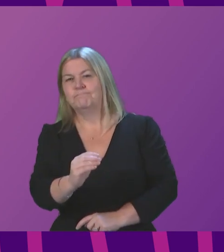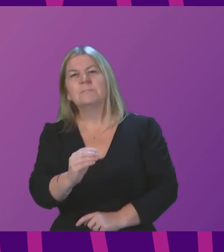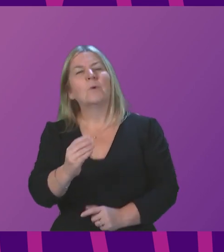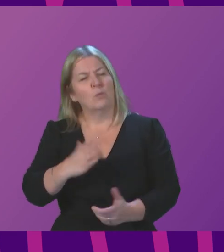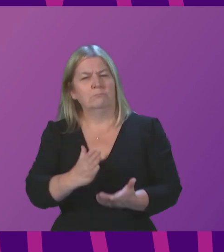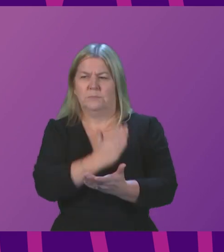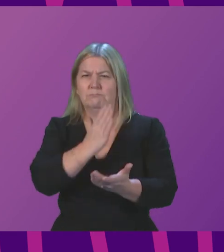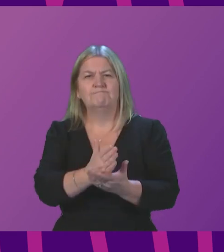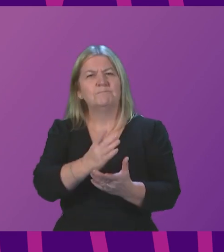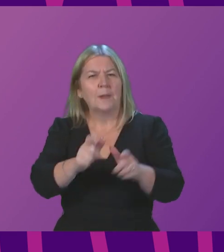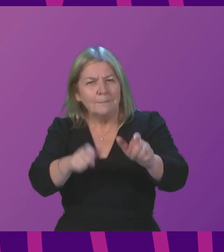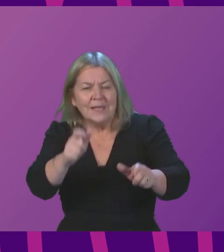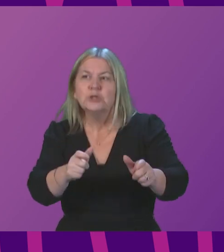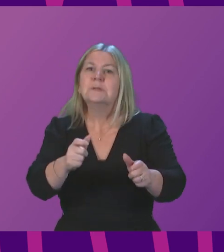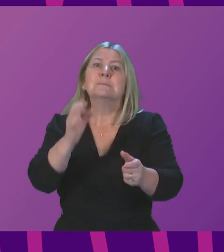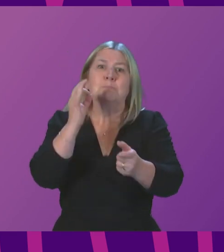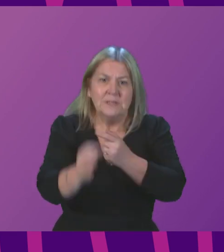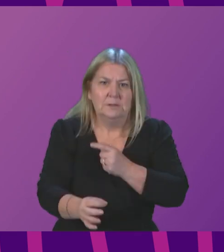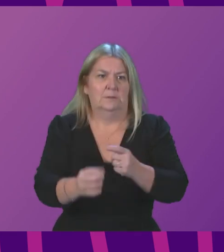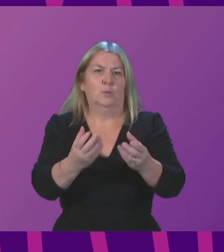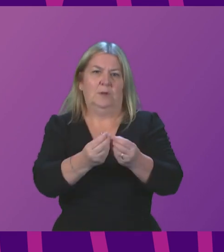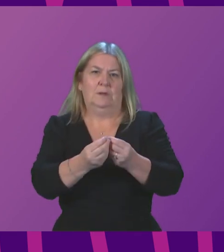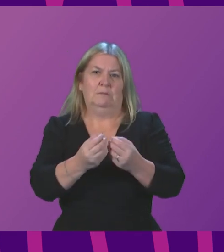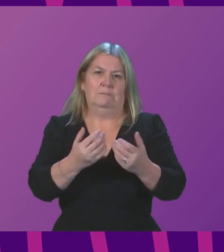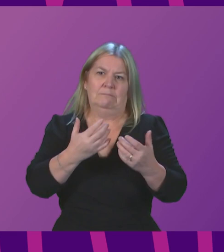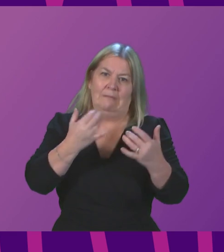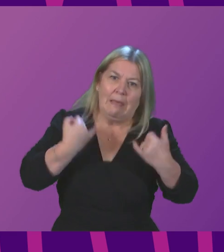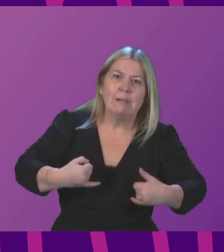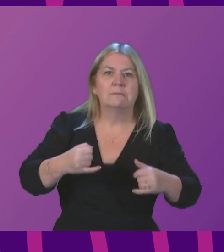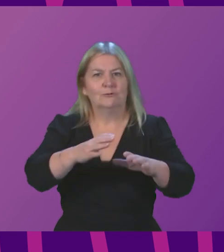those with sick children, are getting the right advice and the advice that they need